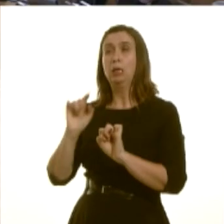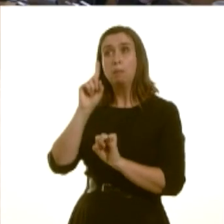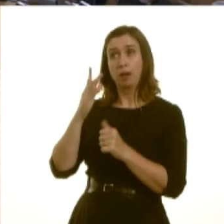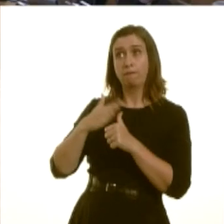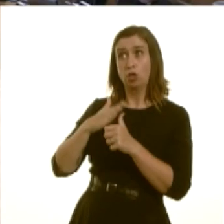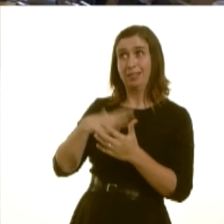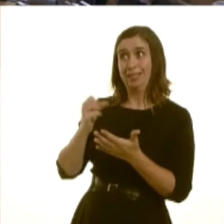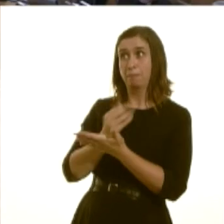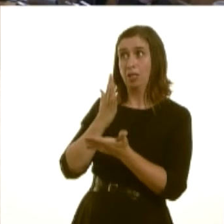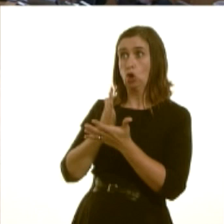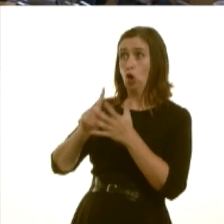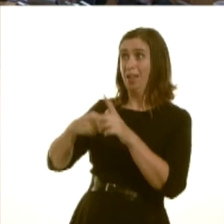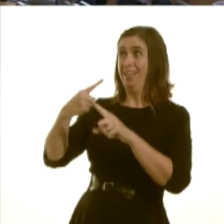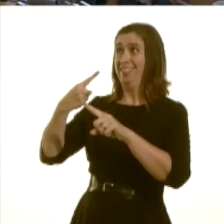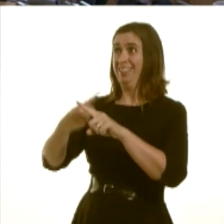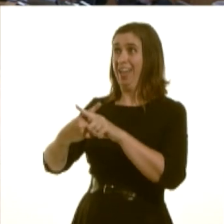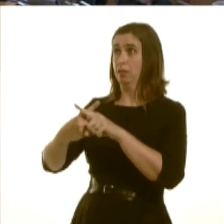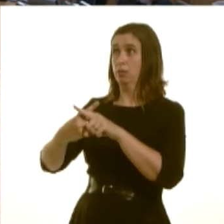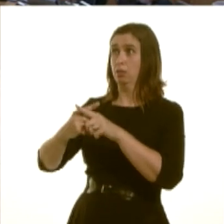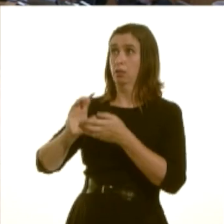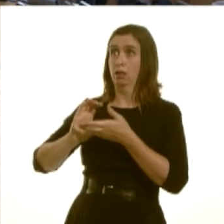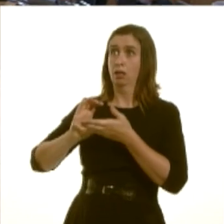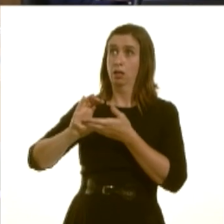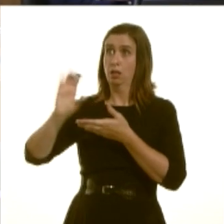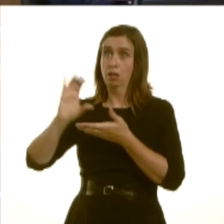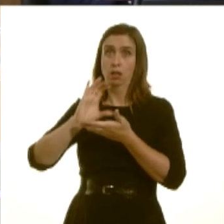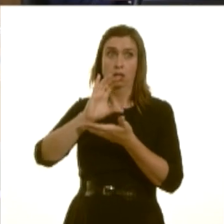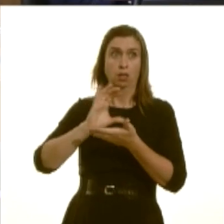element of taxation remains for Wales’s best interests while at the same time having